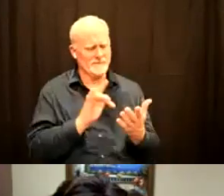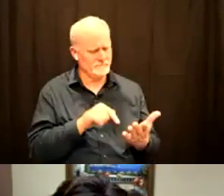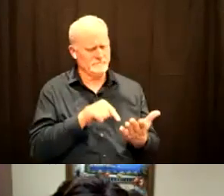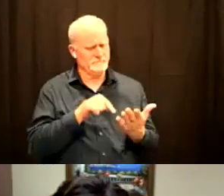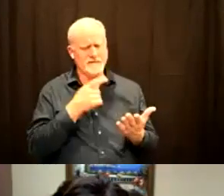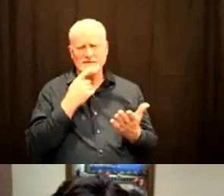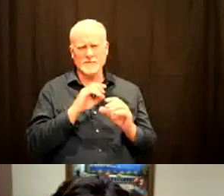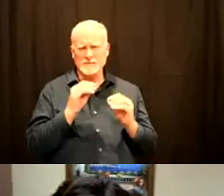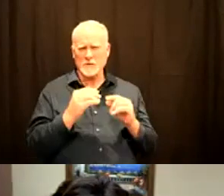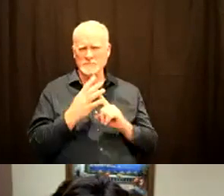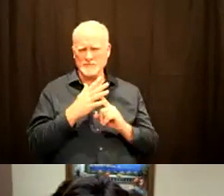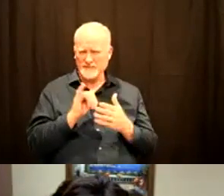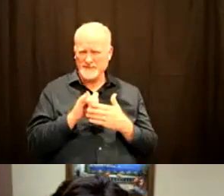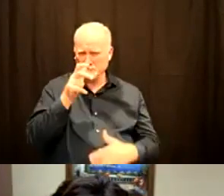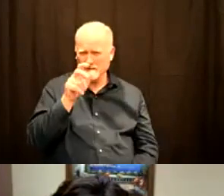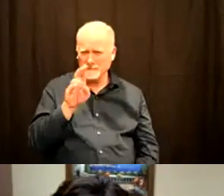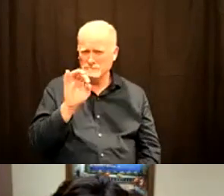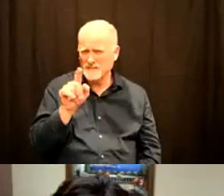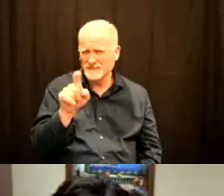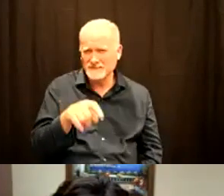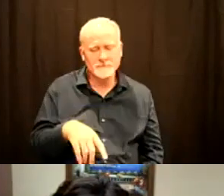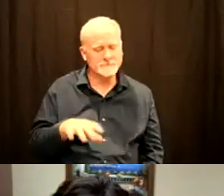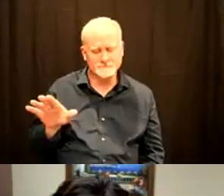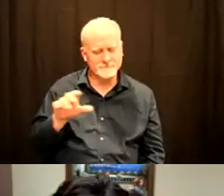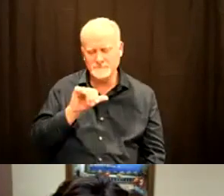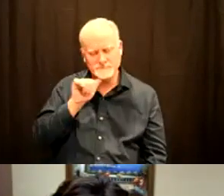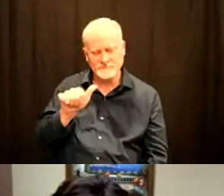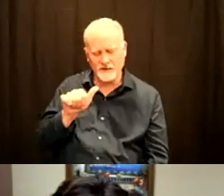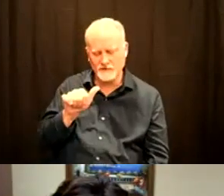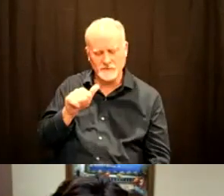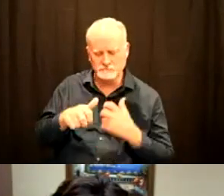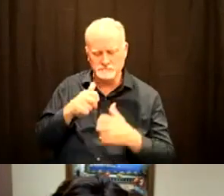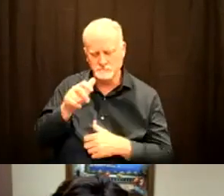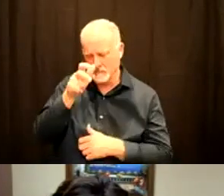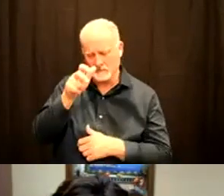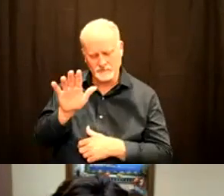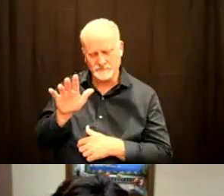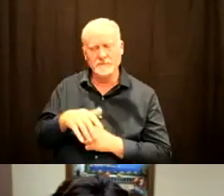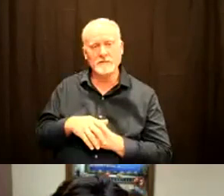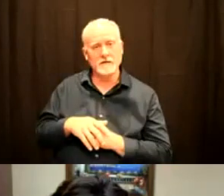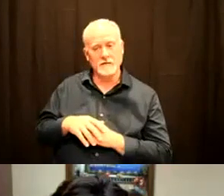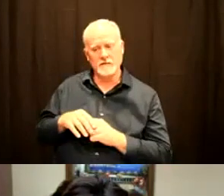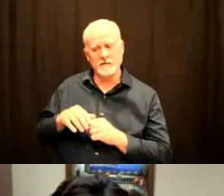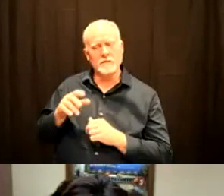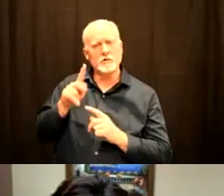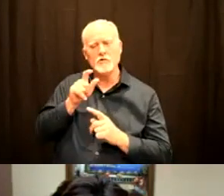is this a known bug it's not a known bug um if the the person who put the comment was anonymous if